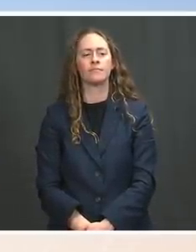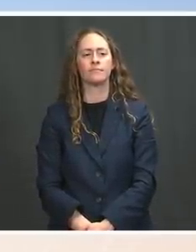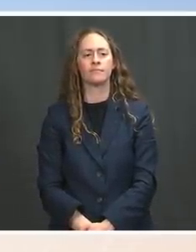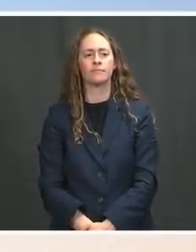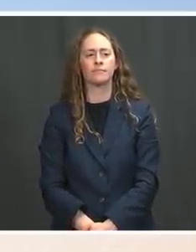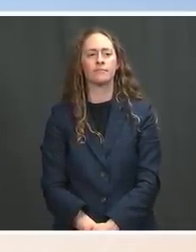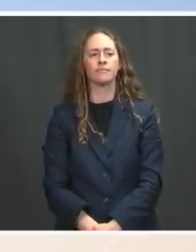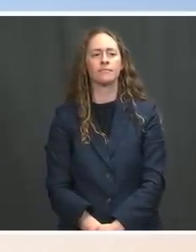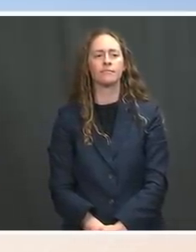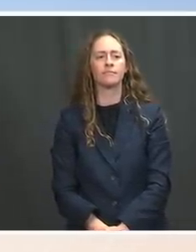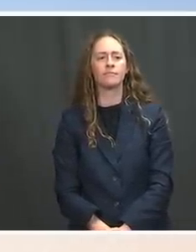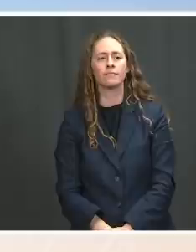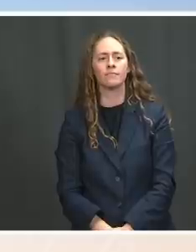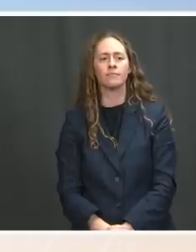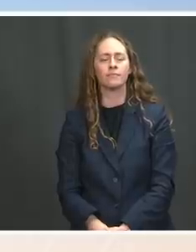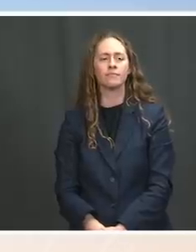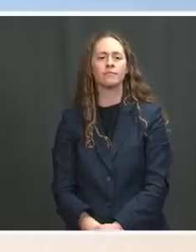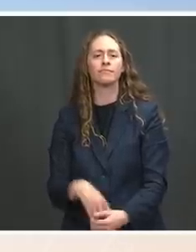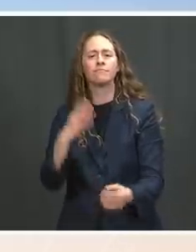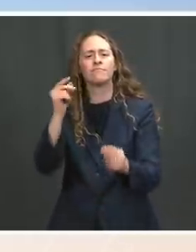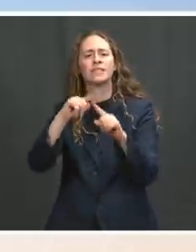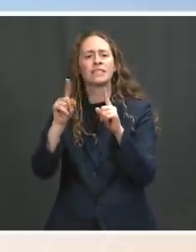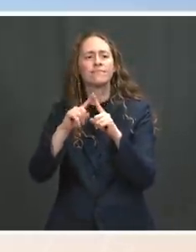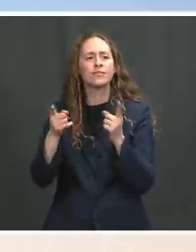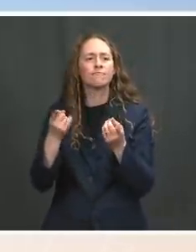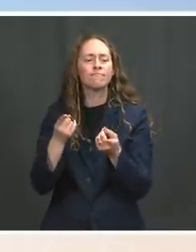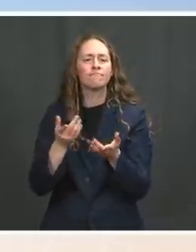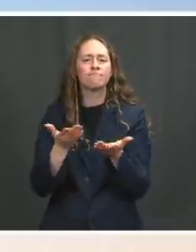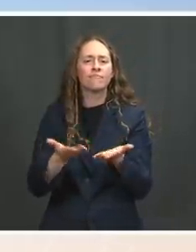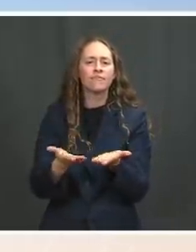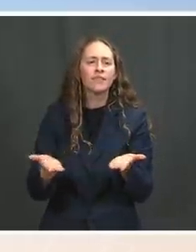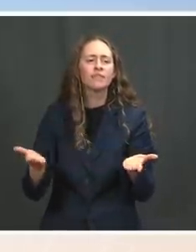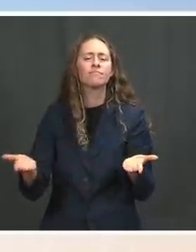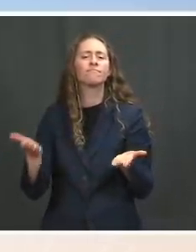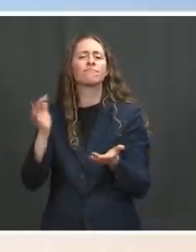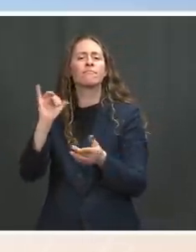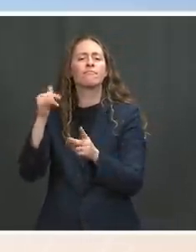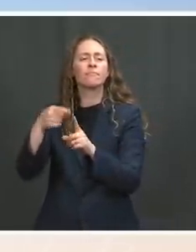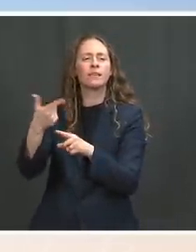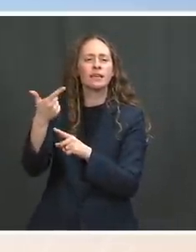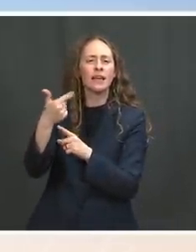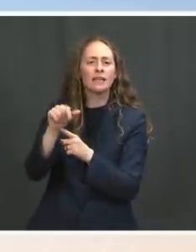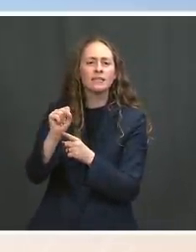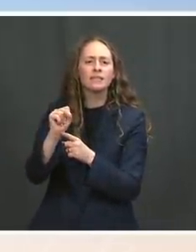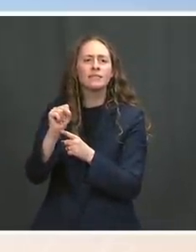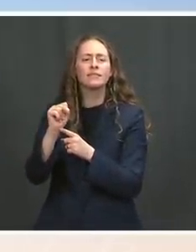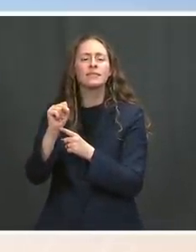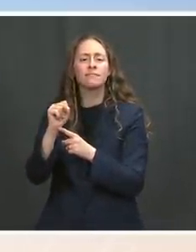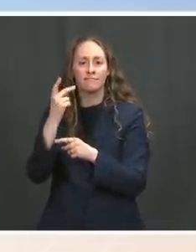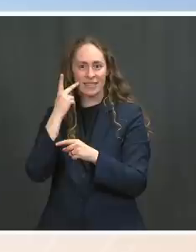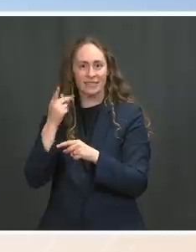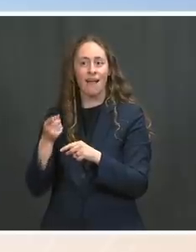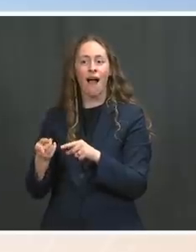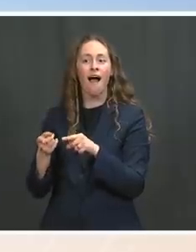that accounted for more than a third of the increase. And that was an impact, in large part, because there are fewer new cars